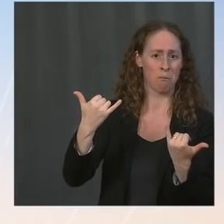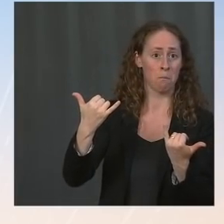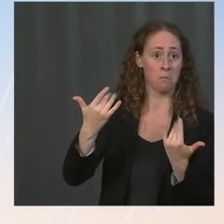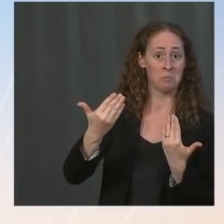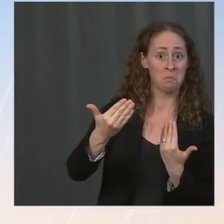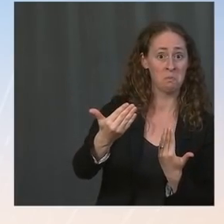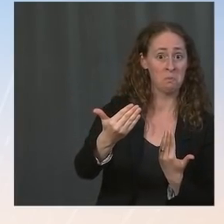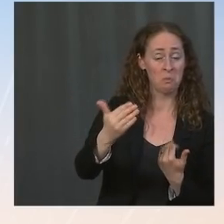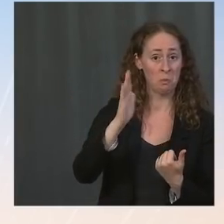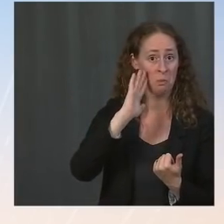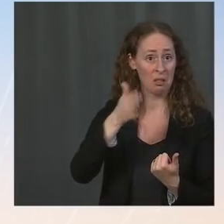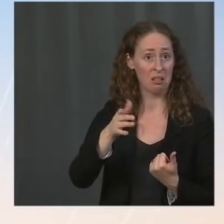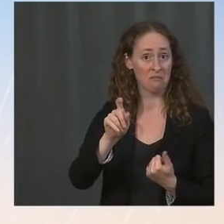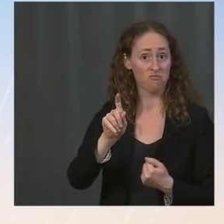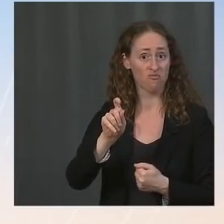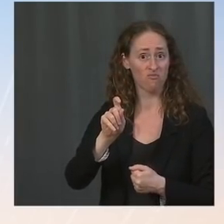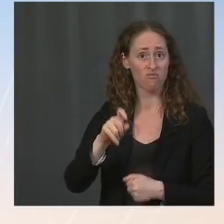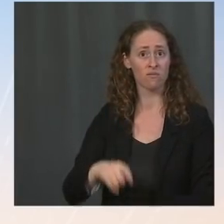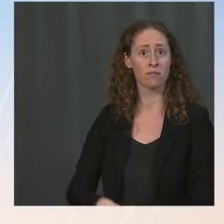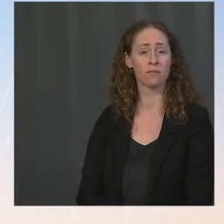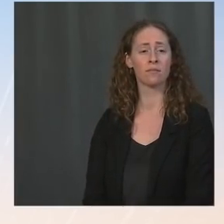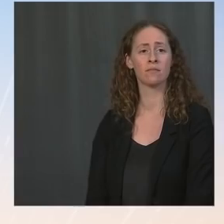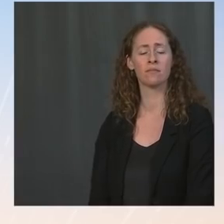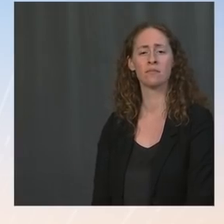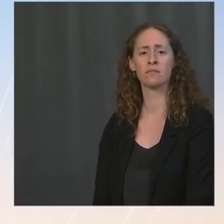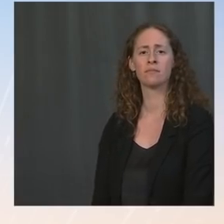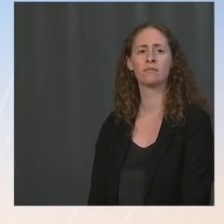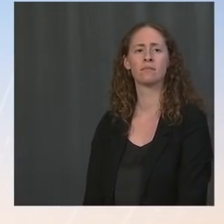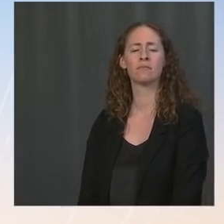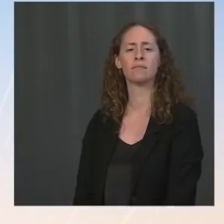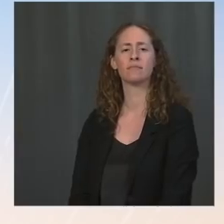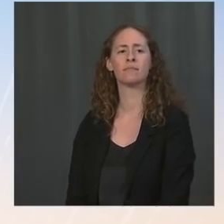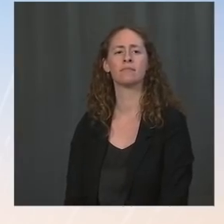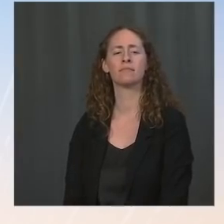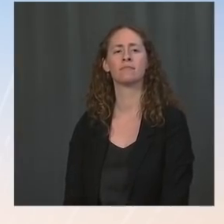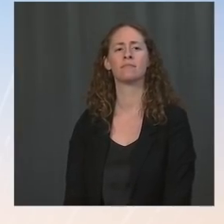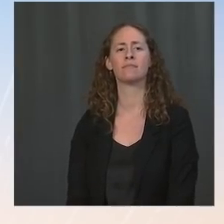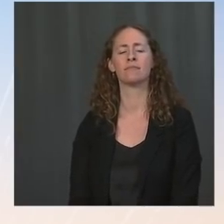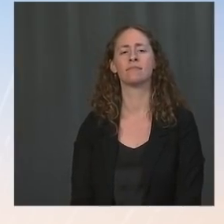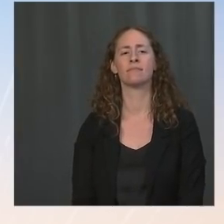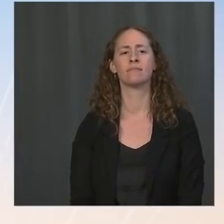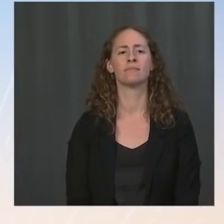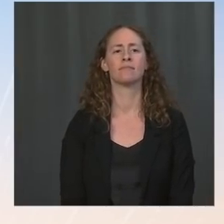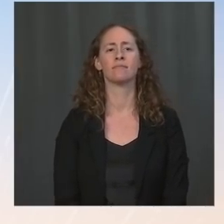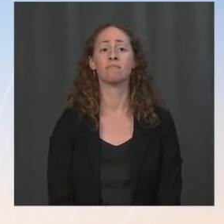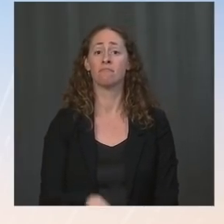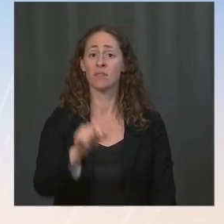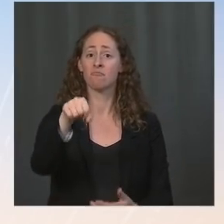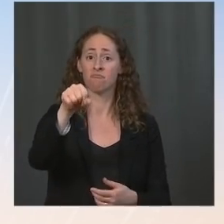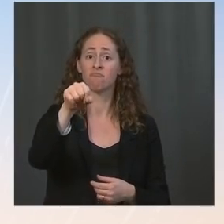the Homeland Security Secretary already going there tomorrow. Ms. Psaki: Right. It is different, as you all know, for the President of the United States to travel somewhere,